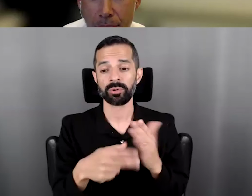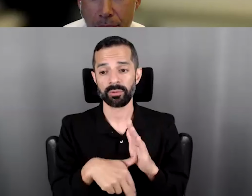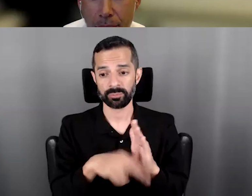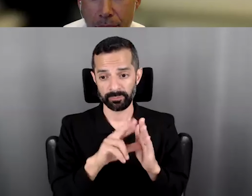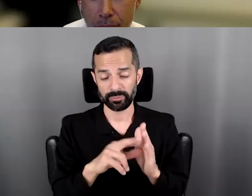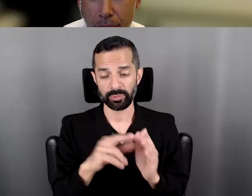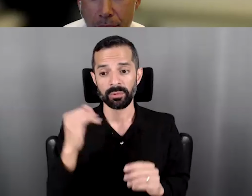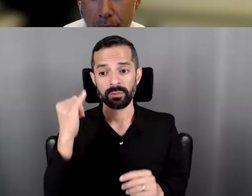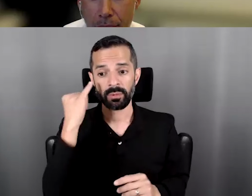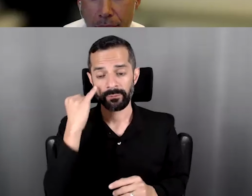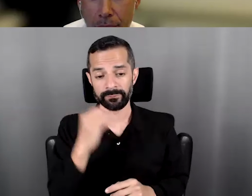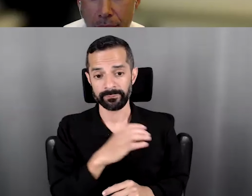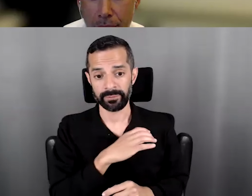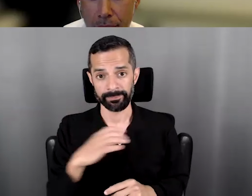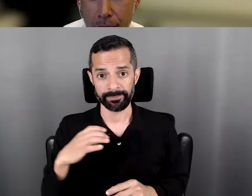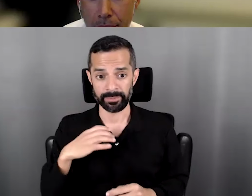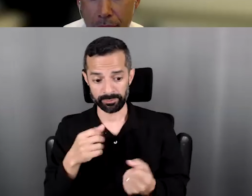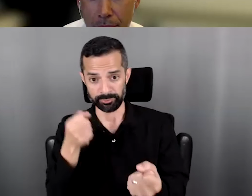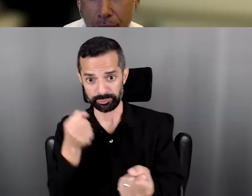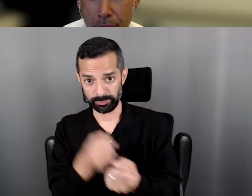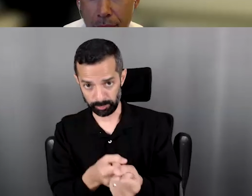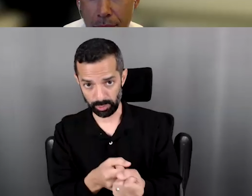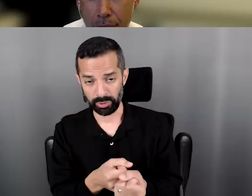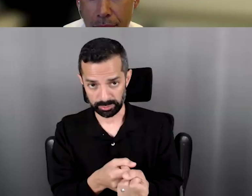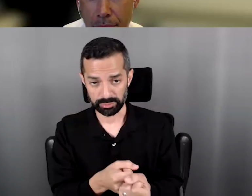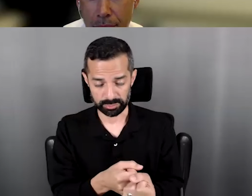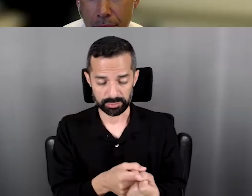a instructional program review or a service unit review,